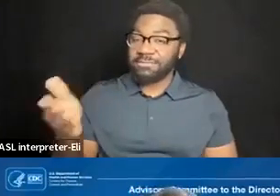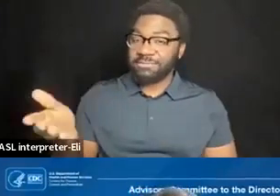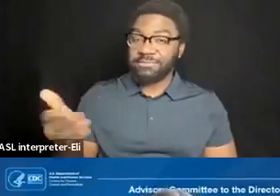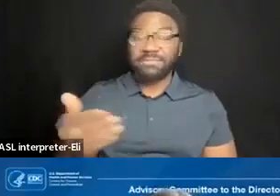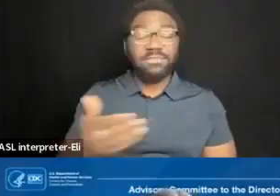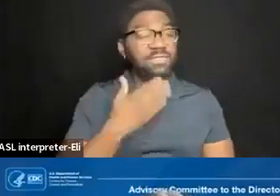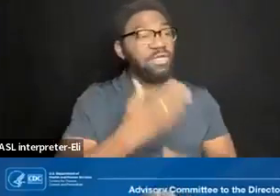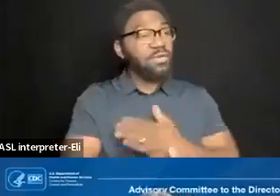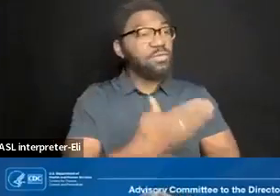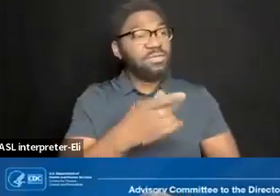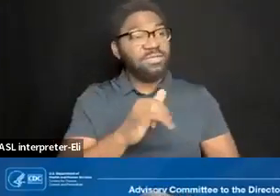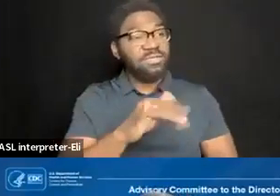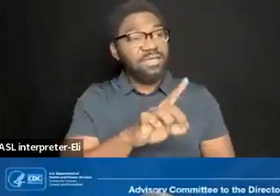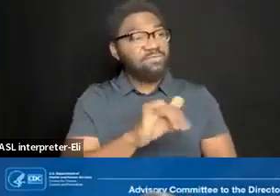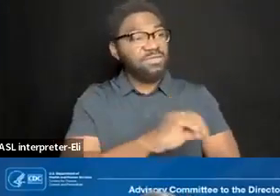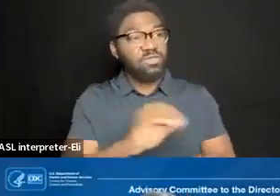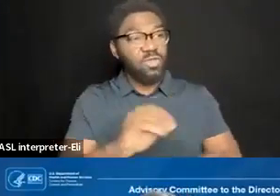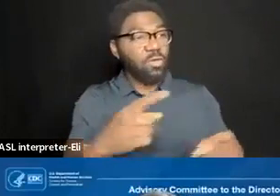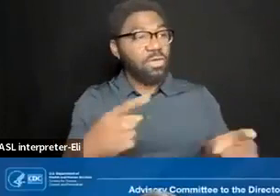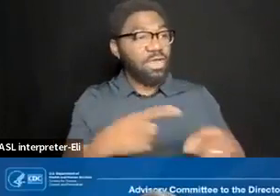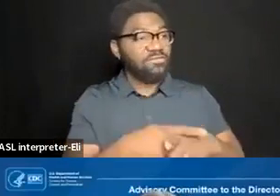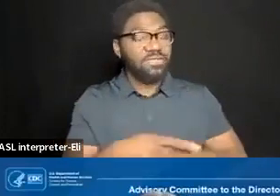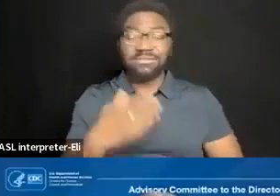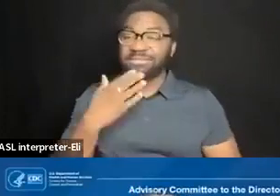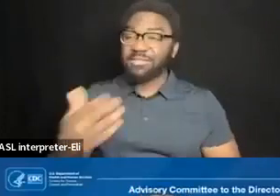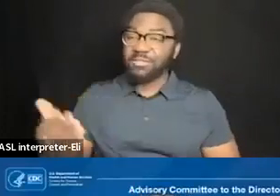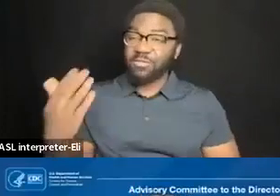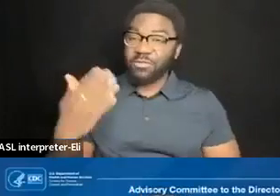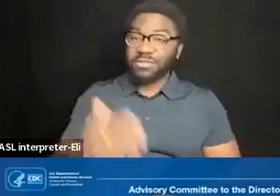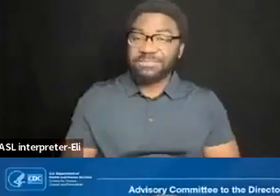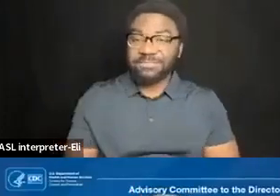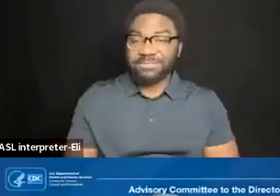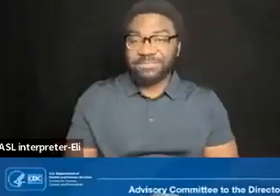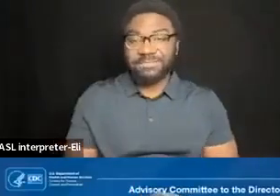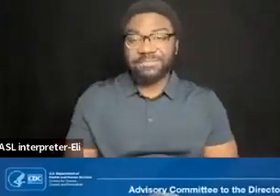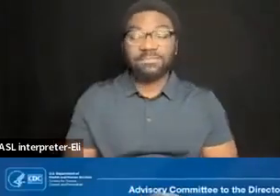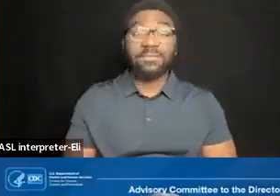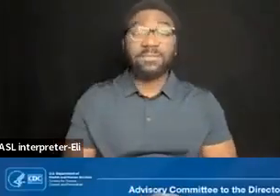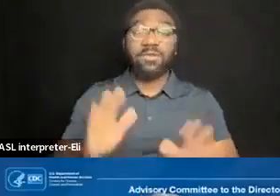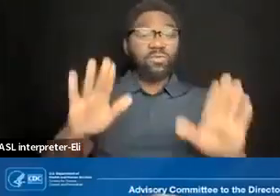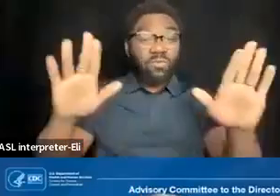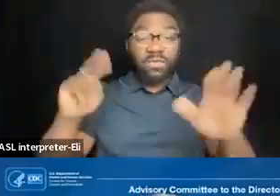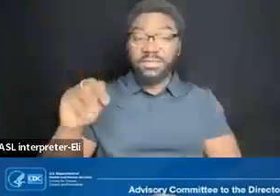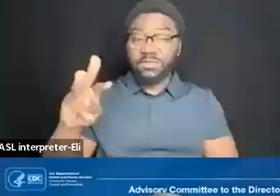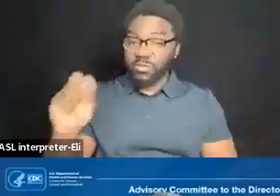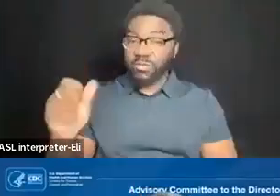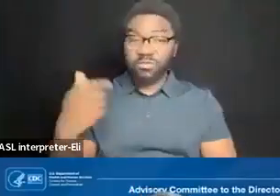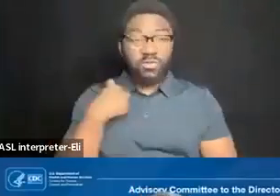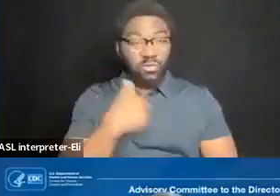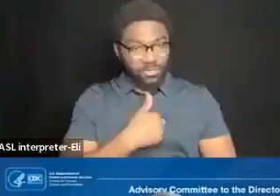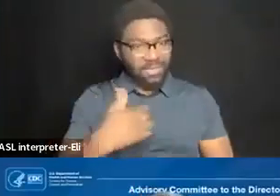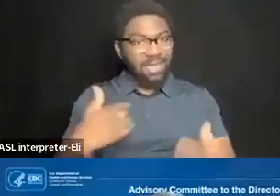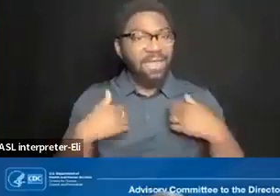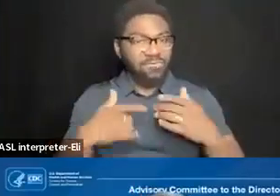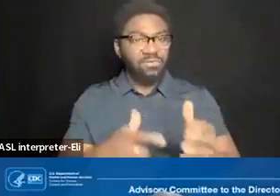No conflicts. Good morning, Monica. So the great news is that we have the required quorum, which for this meeting is eight.